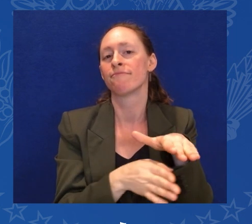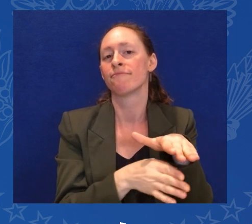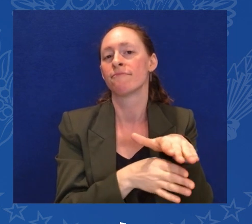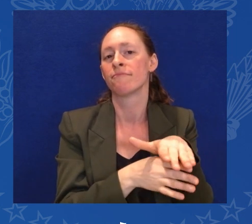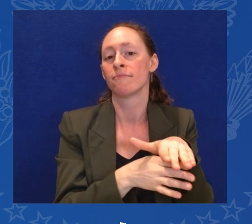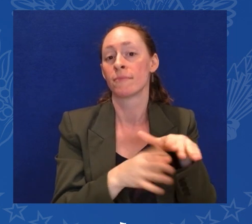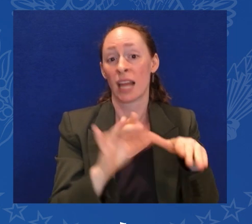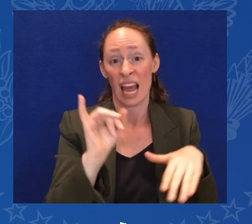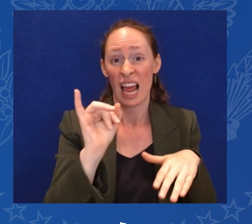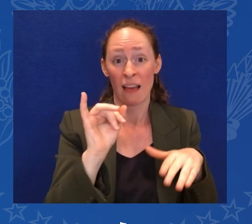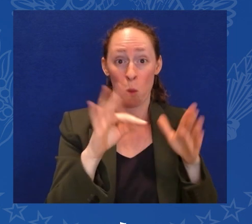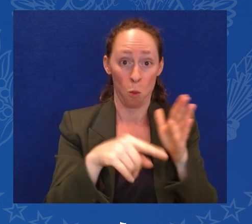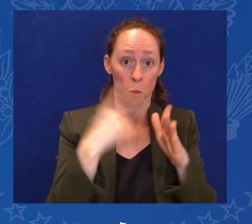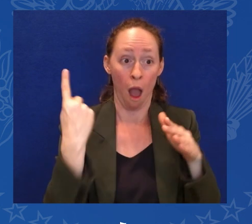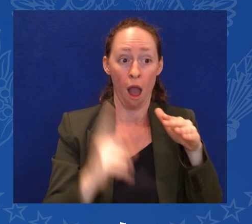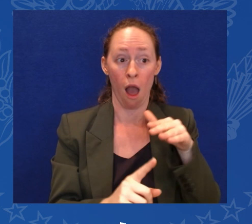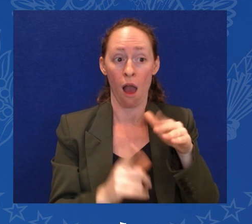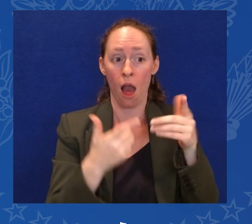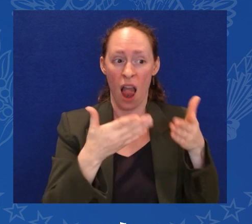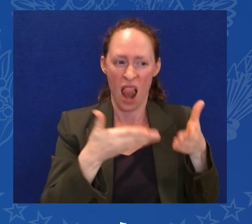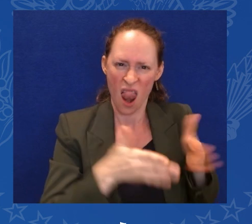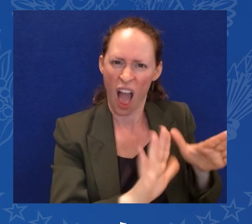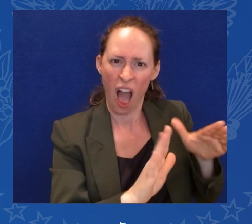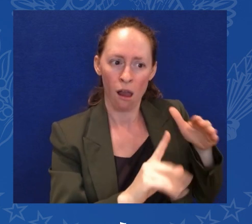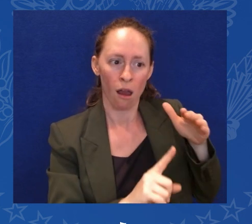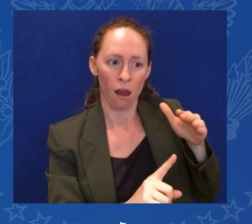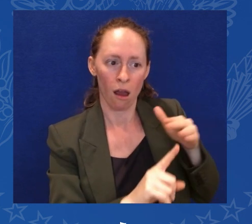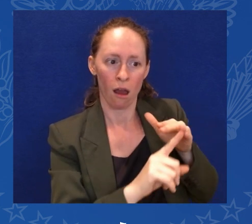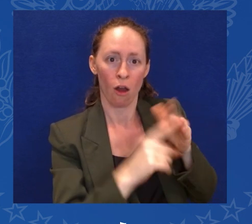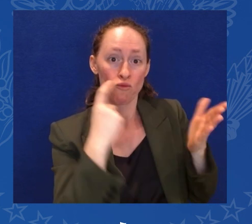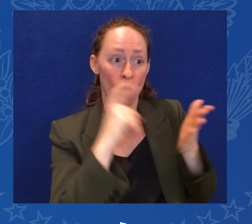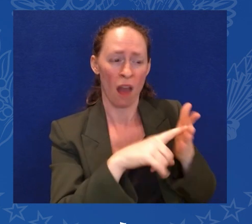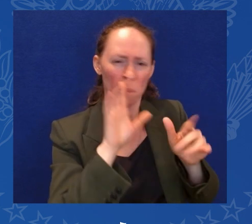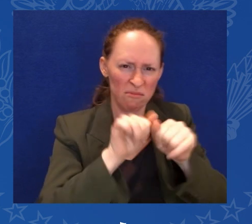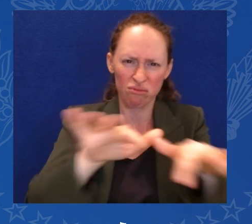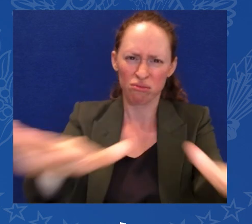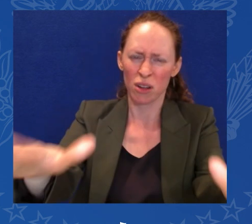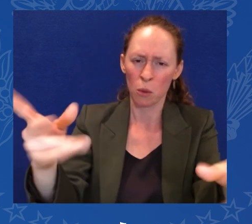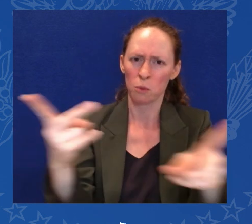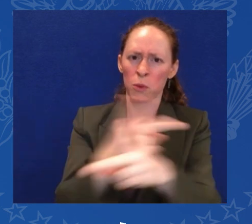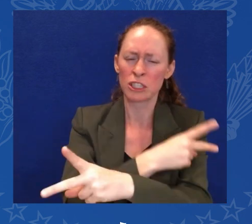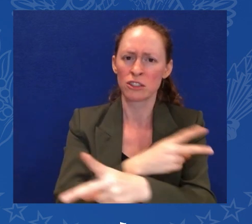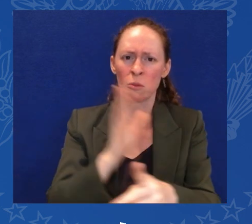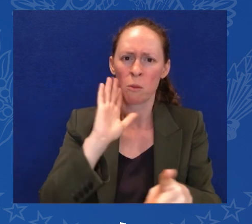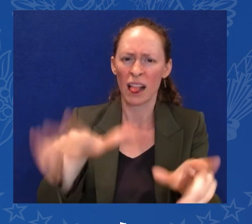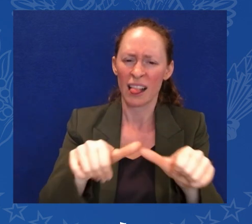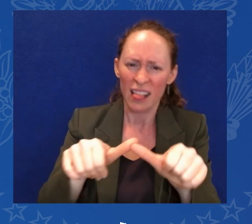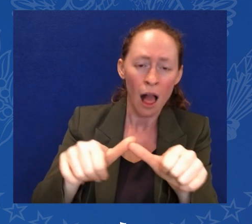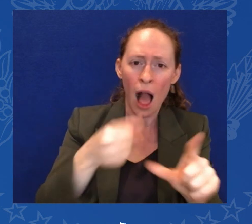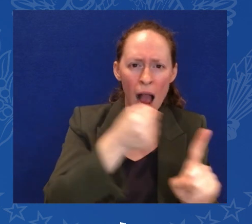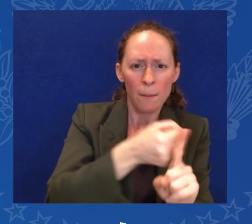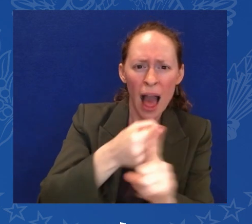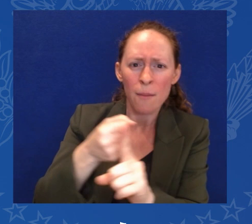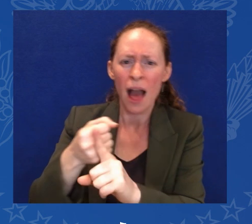The best way to do that is with the truth. It's used in a different context, but I think it's apply -- applies here.